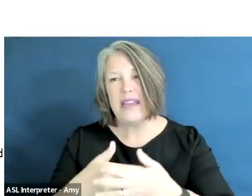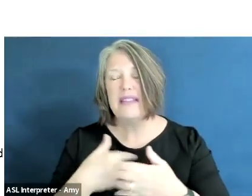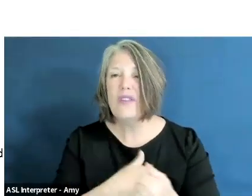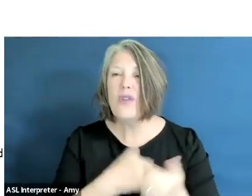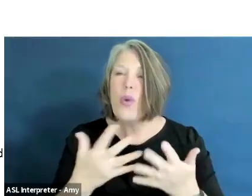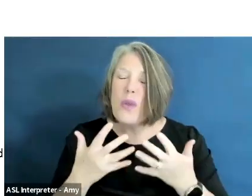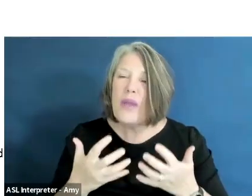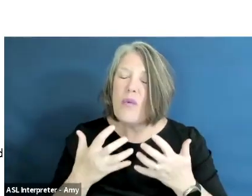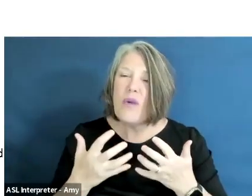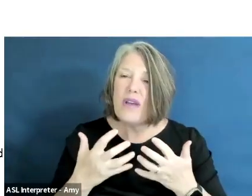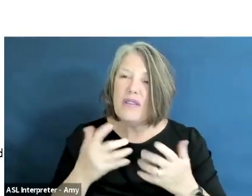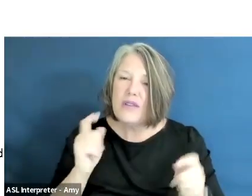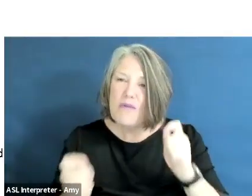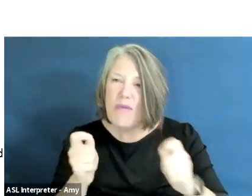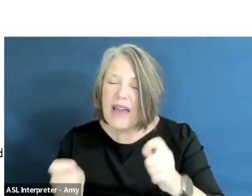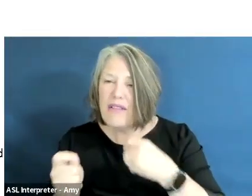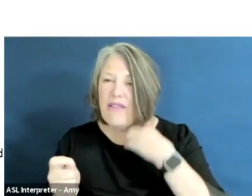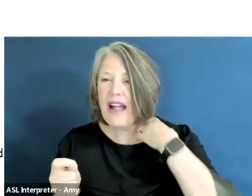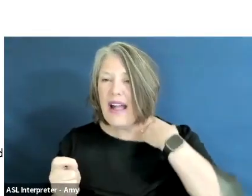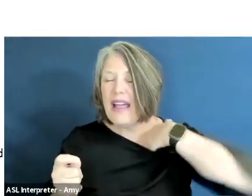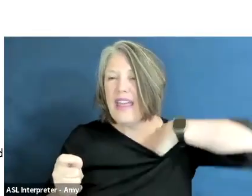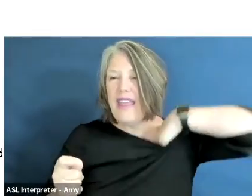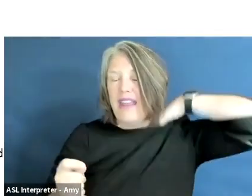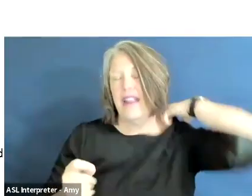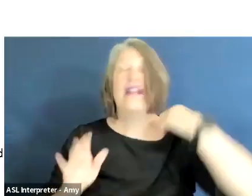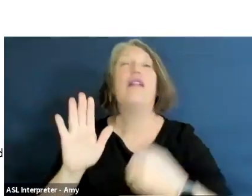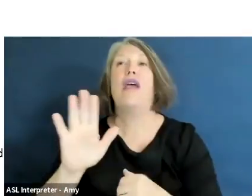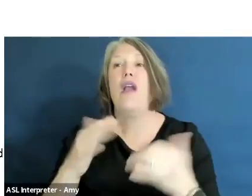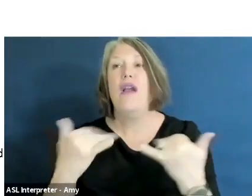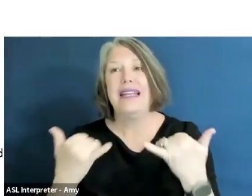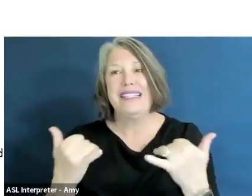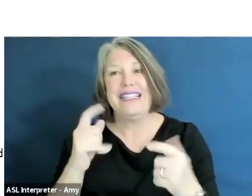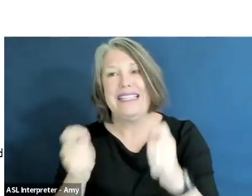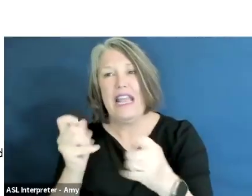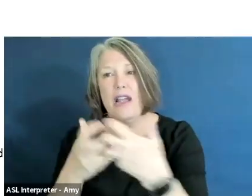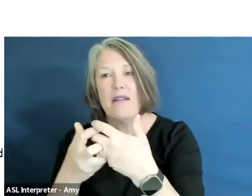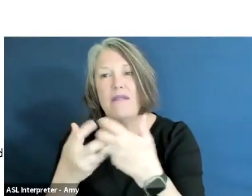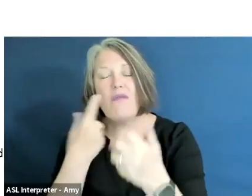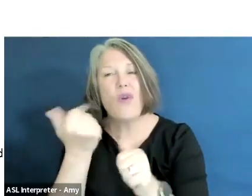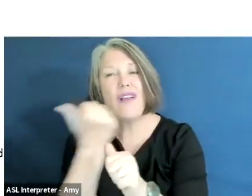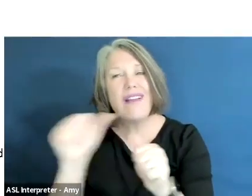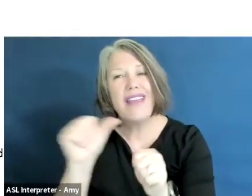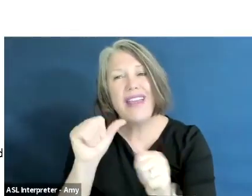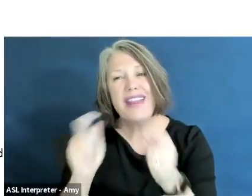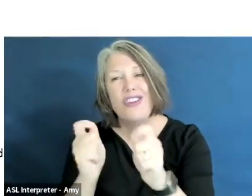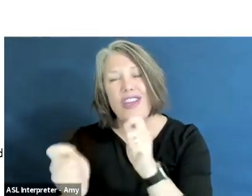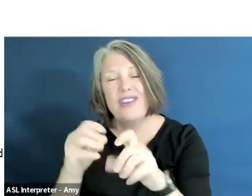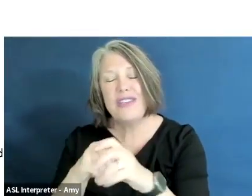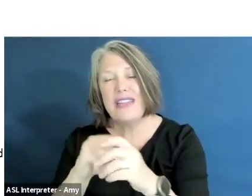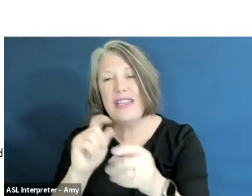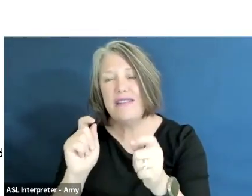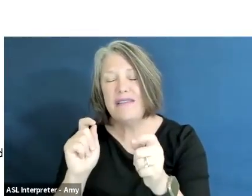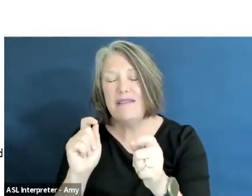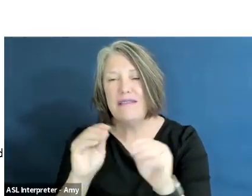people's existing accommodations for any changes in mobility and strength that might happen during that.